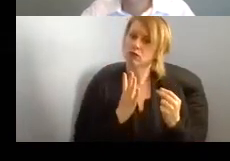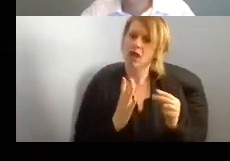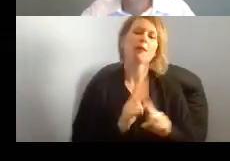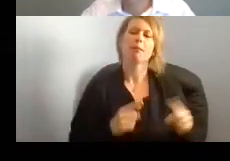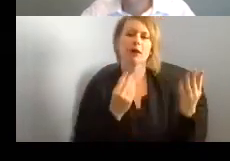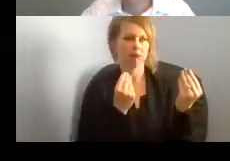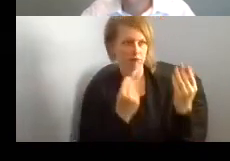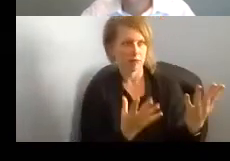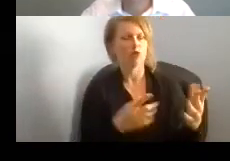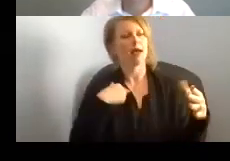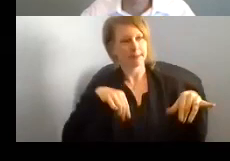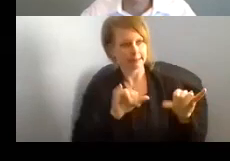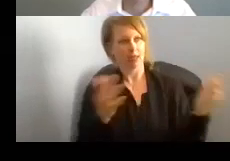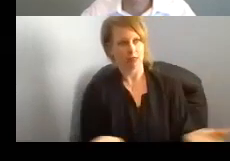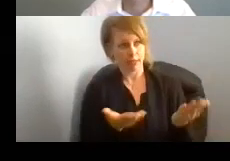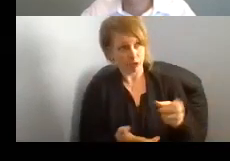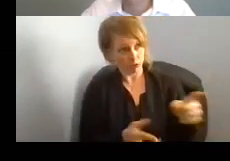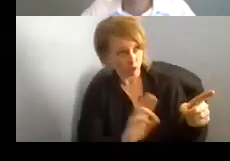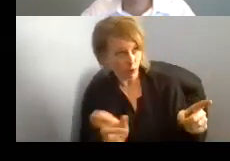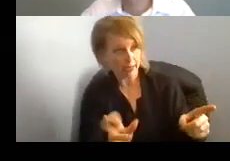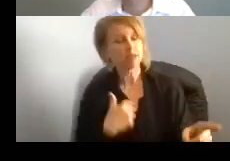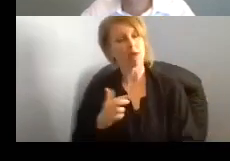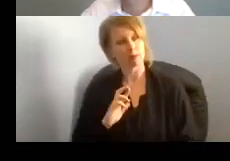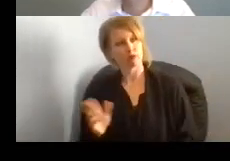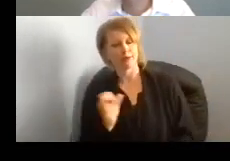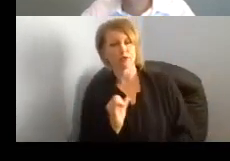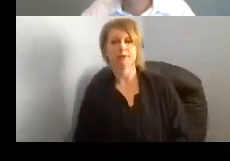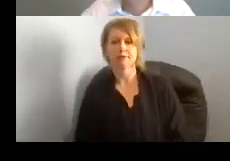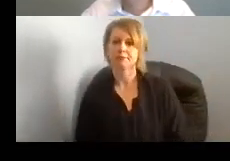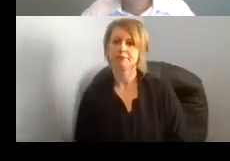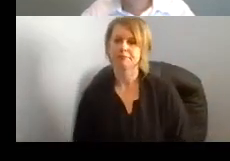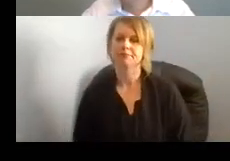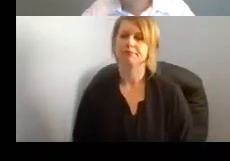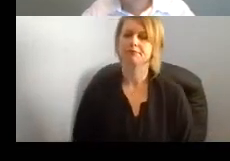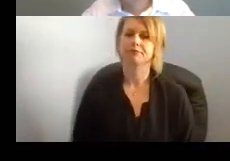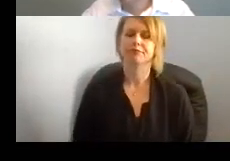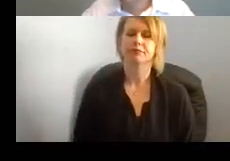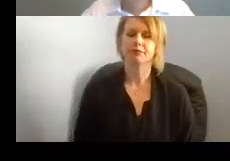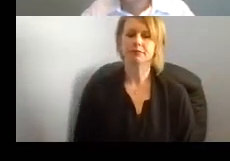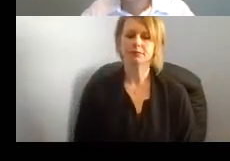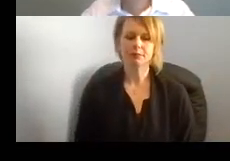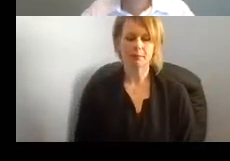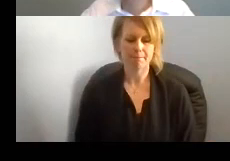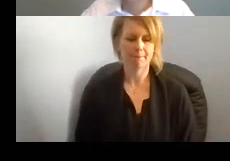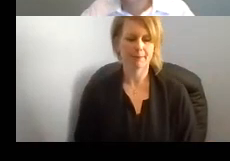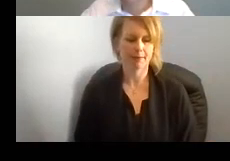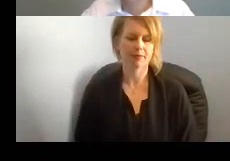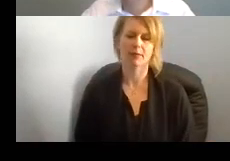And when you’re ready, I’m ready to talk with you as well. And so I think it’s this – that continually being present